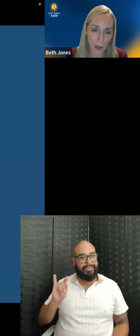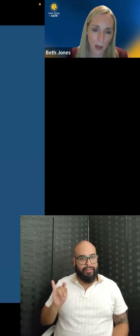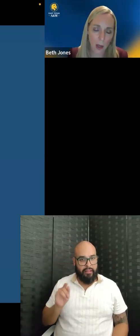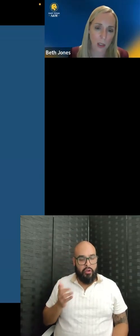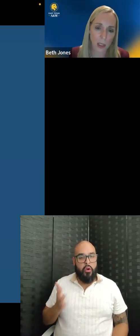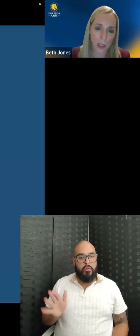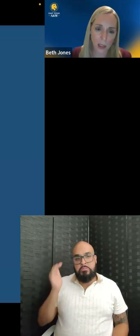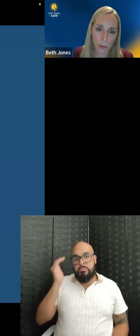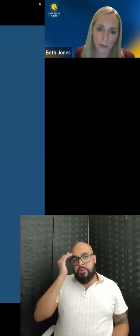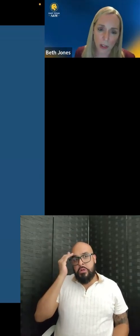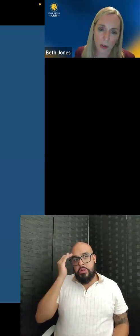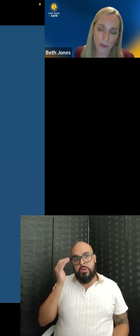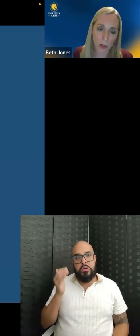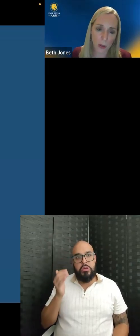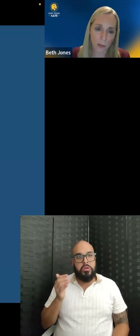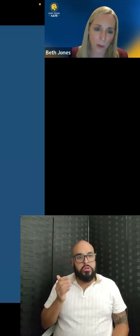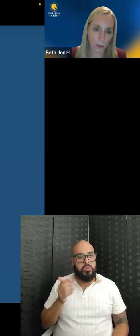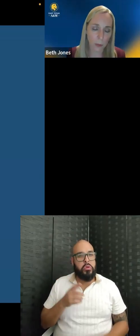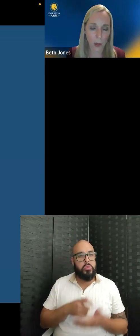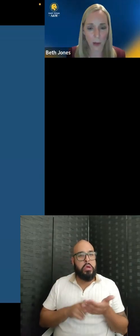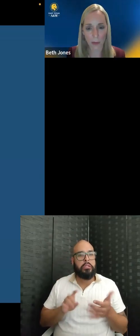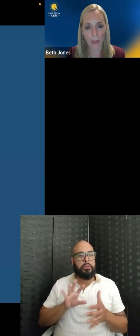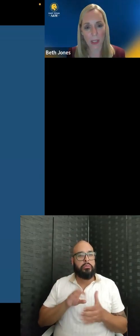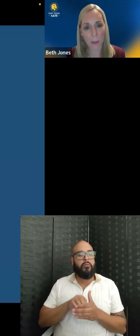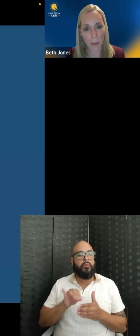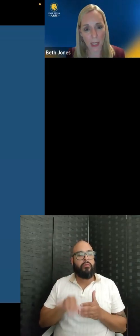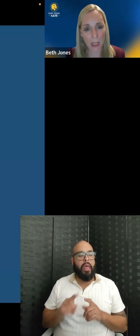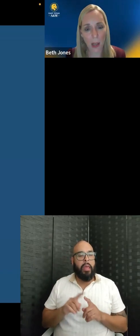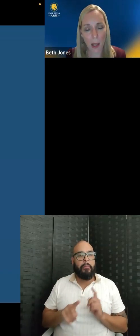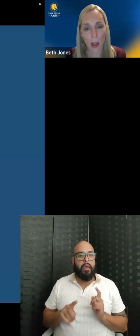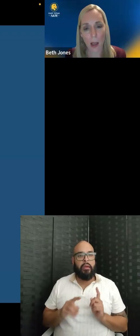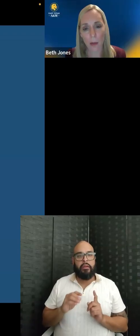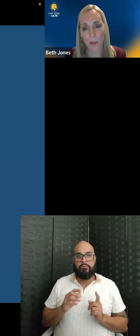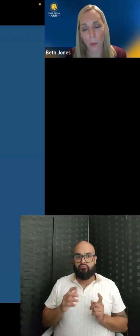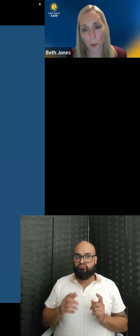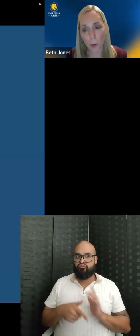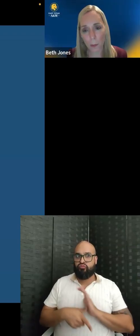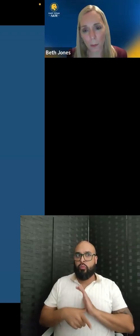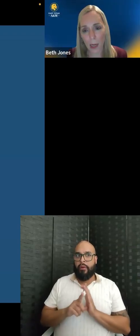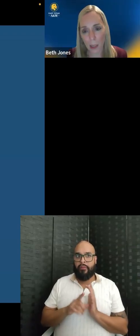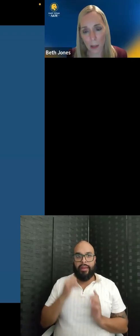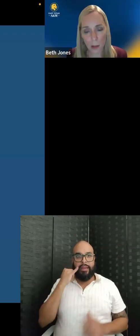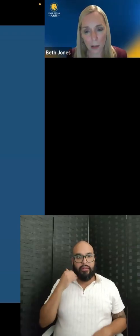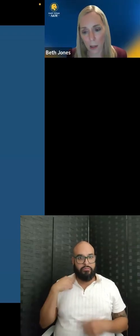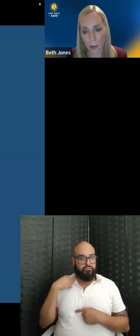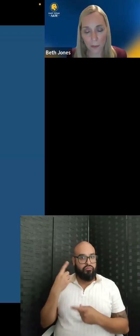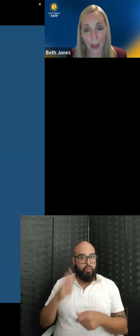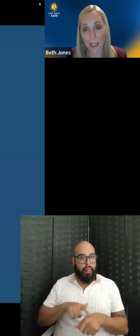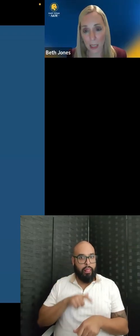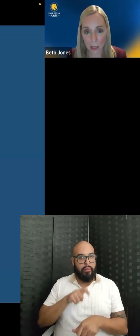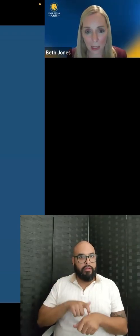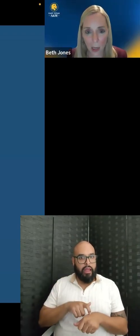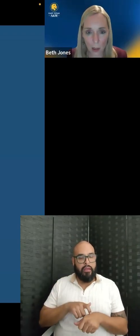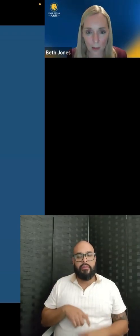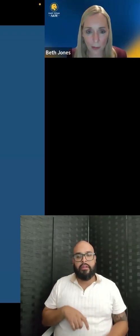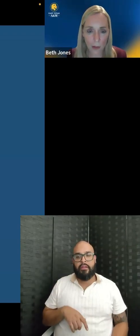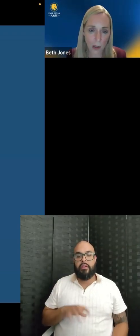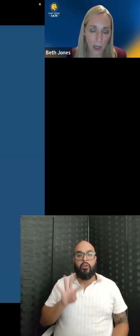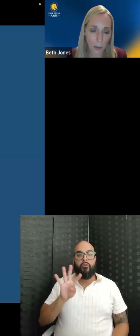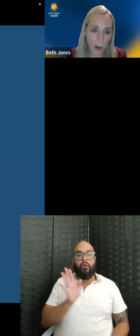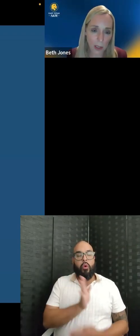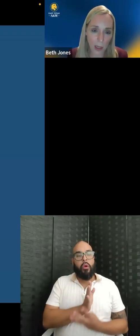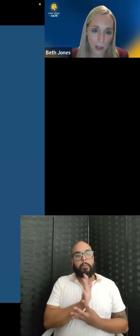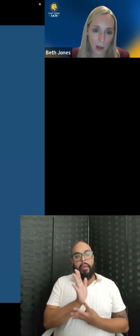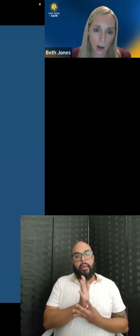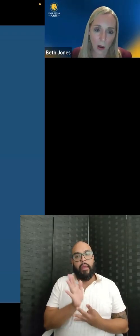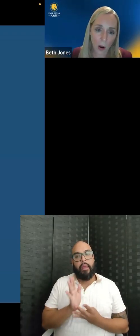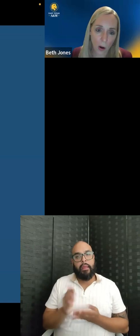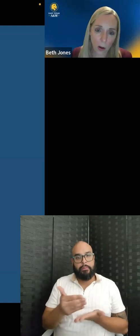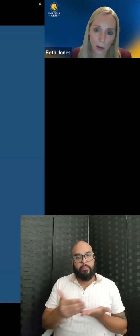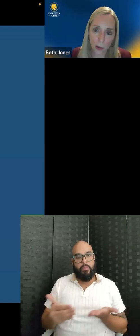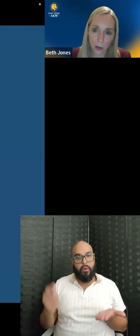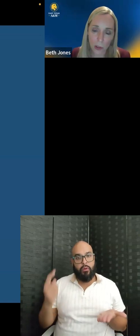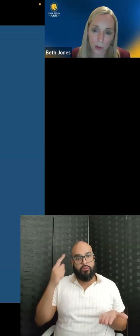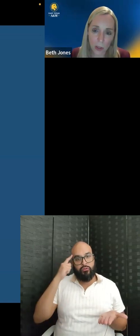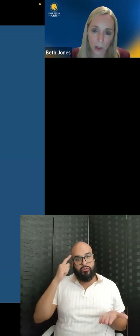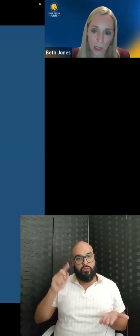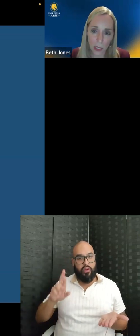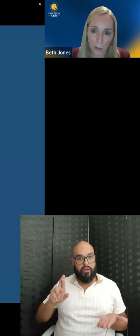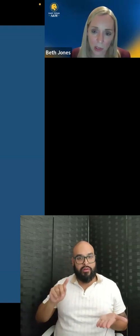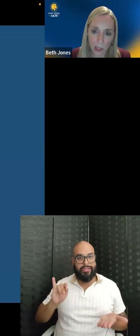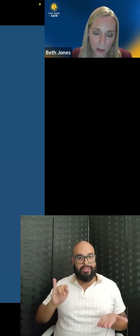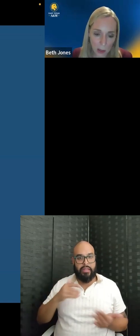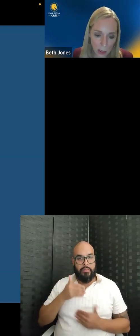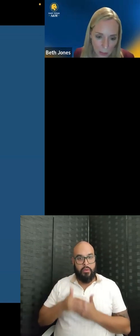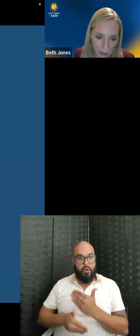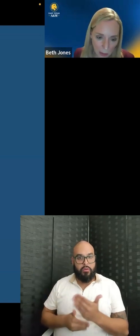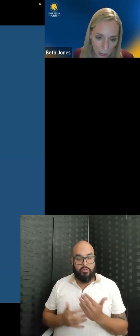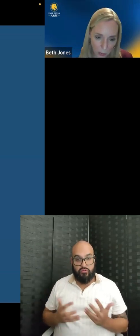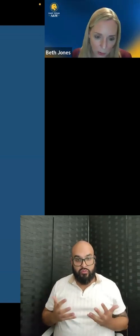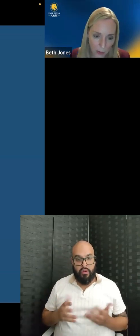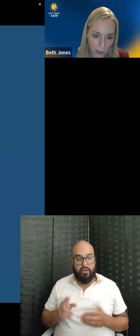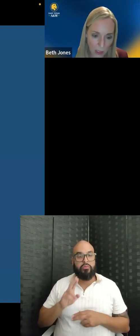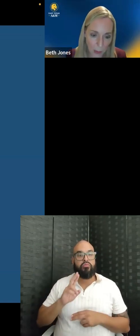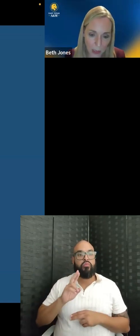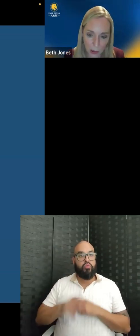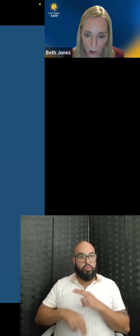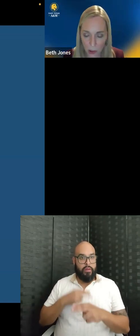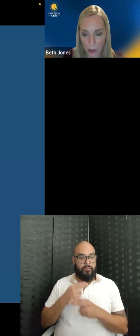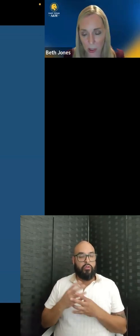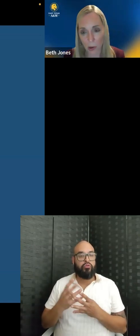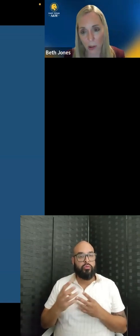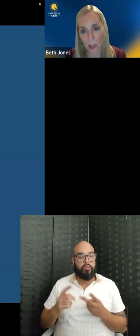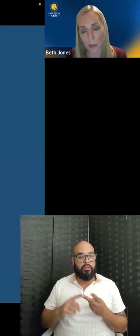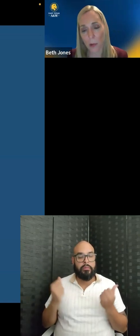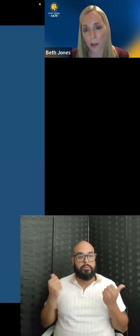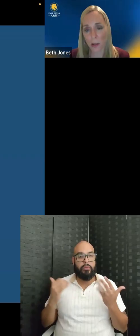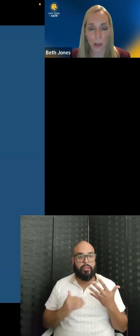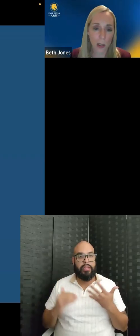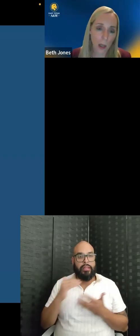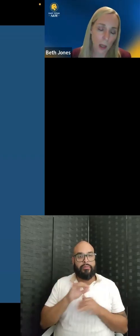But just as a refresher, if you're, if you're, if it's been a minute, the four main facets of the RTI process are universal screening, multi-tiered systems of support, evidence-based instruction, and progress monitoring.